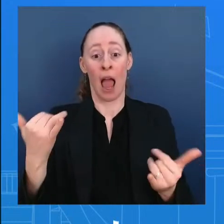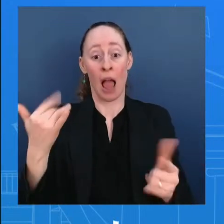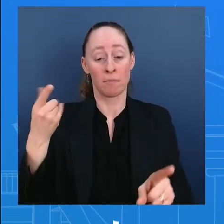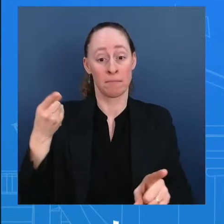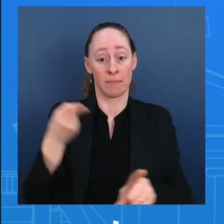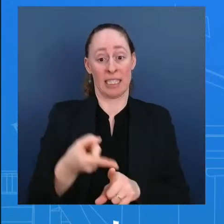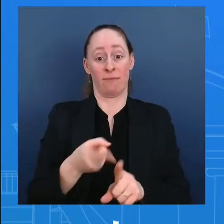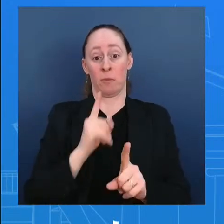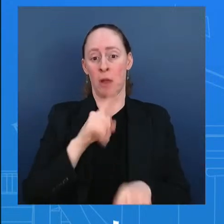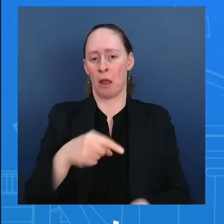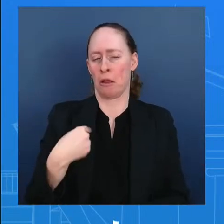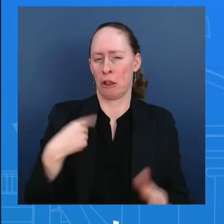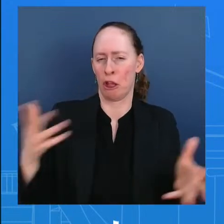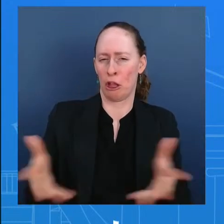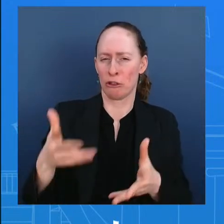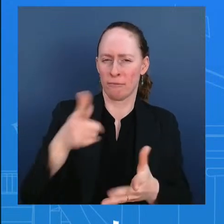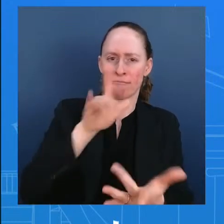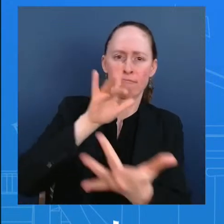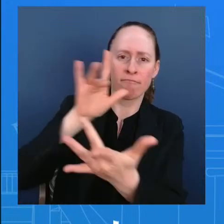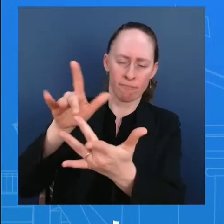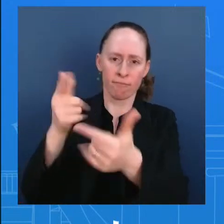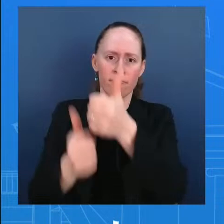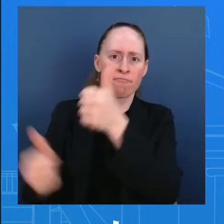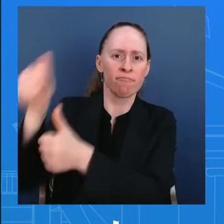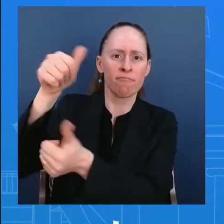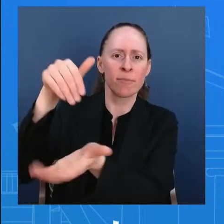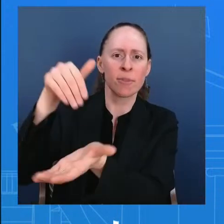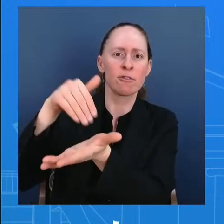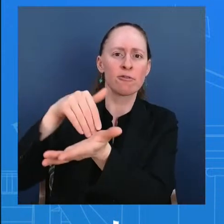but certainly we take any independent advisory